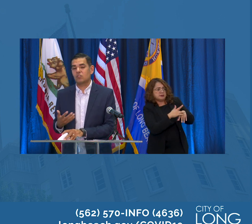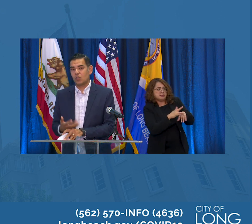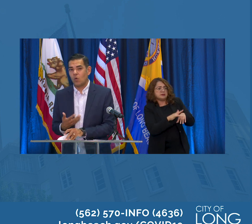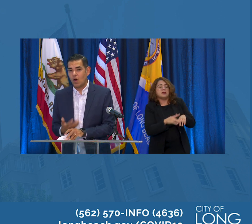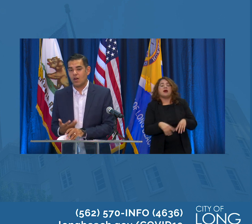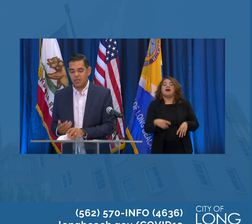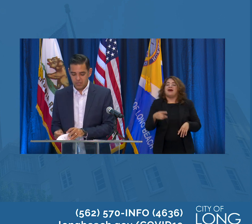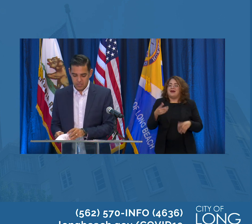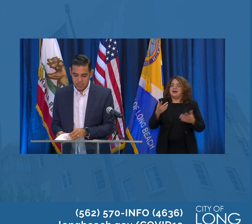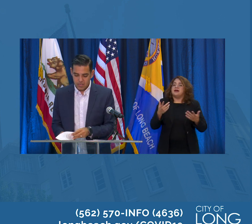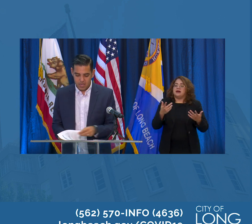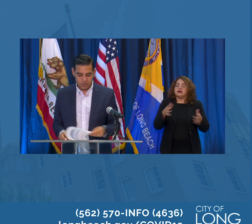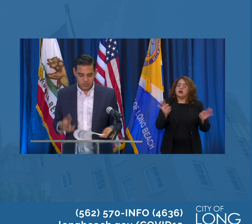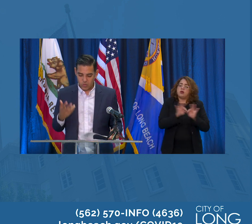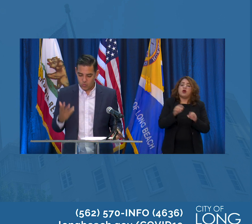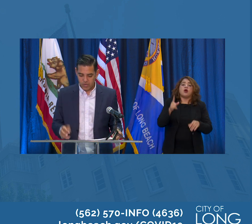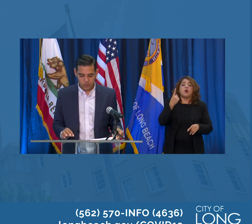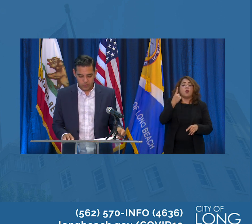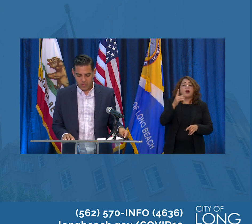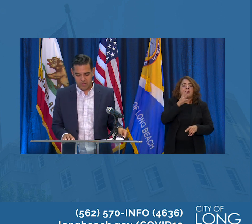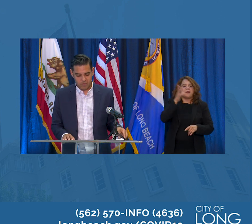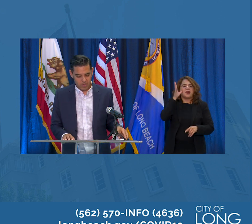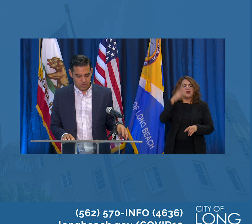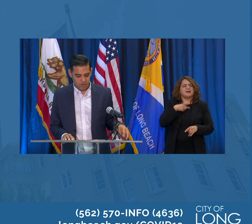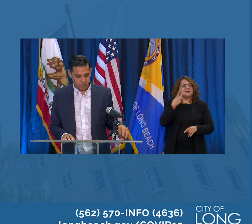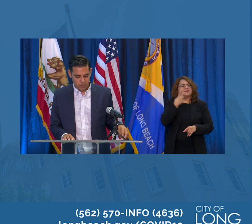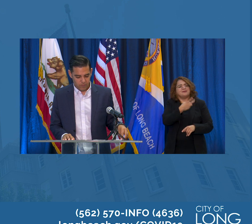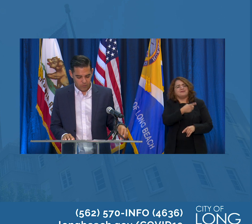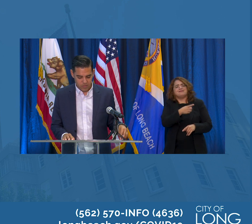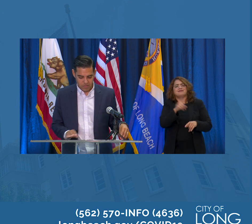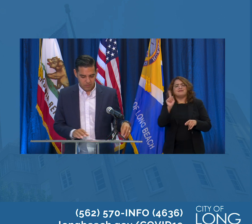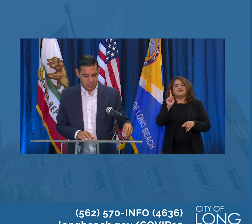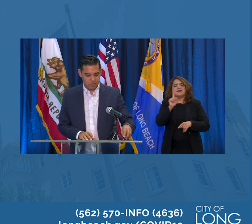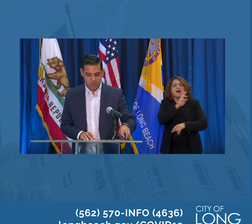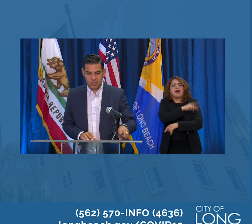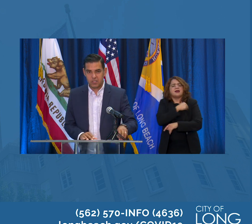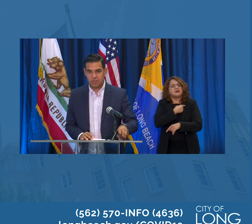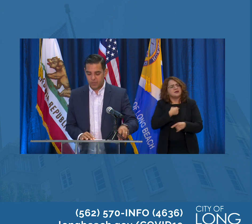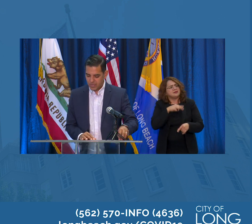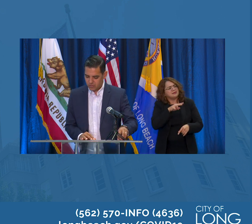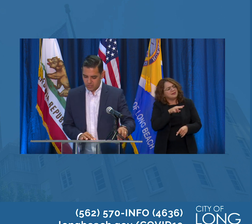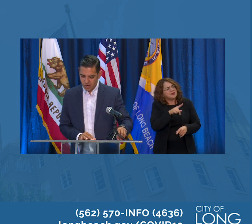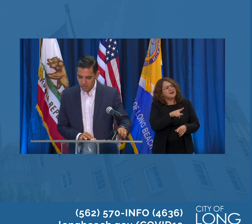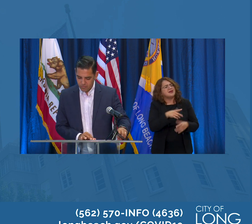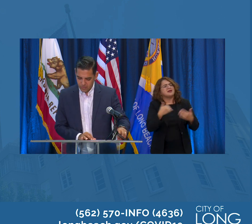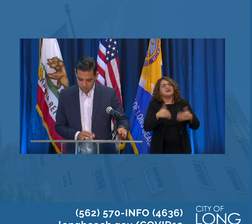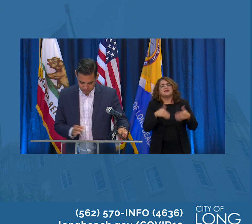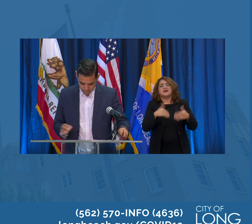so hard. I'm just so grateful for them and for the amazing commitment to the patient care that